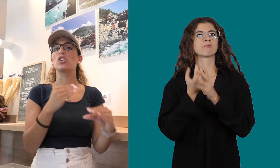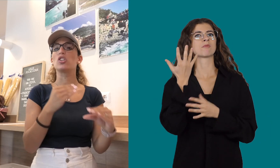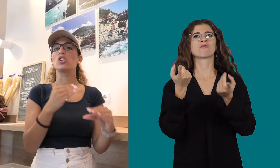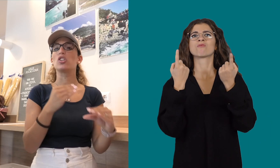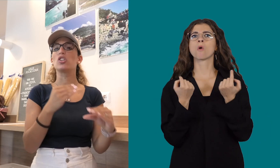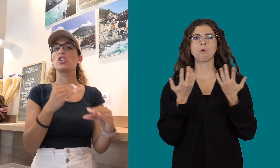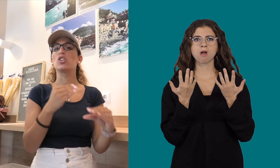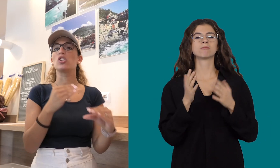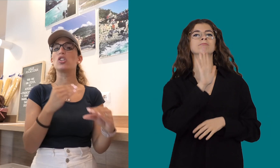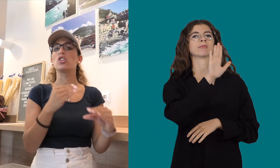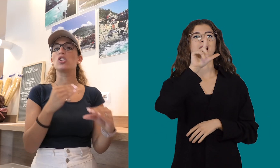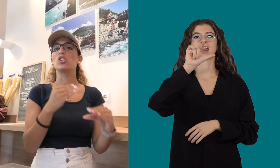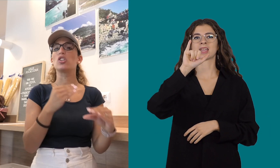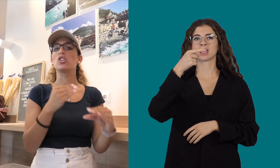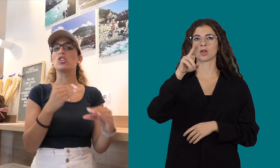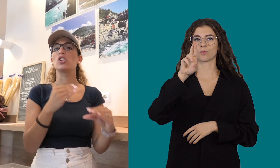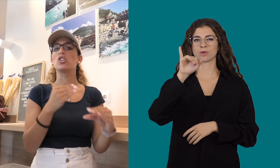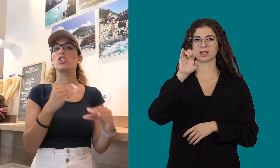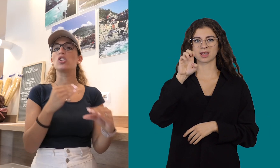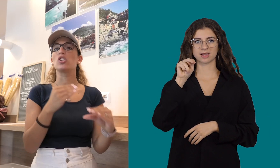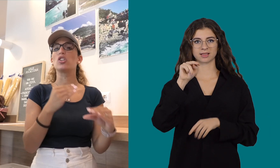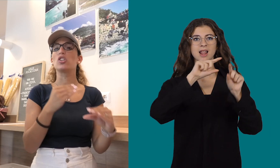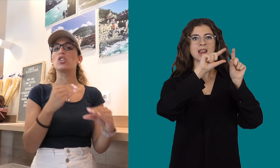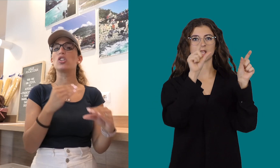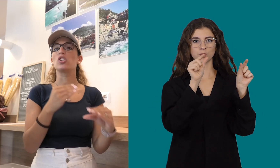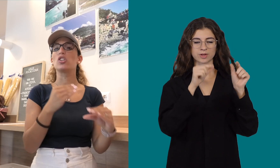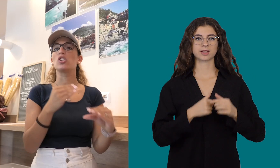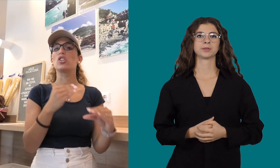as they do in Liguria.